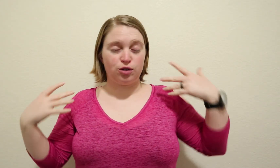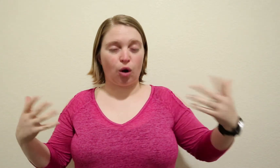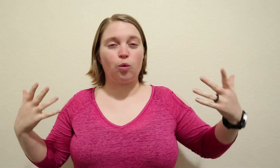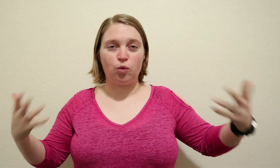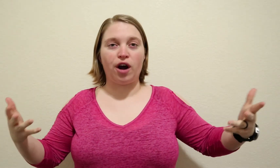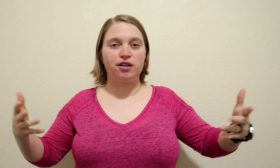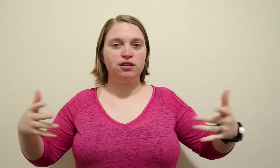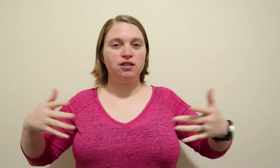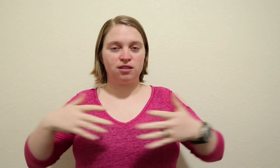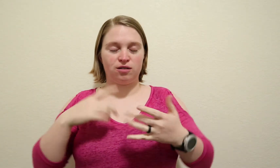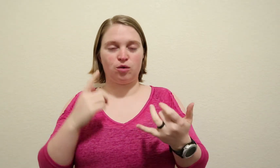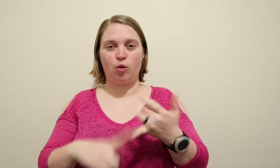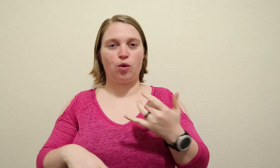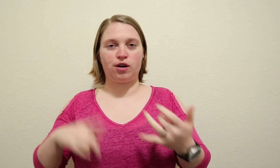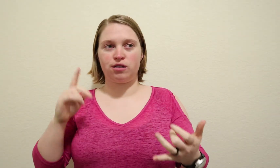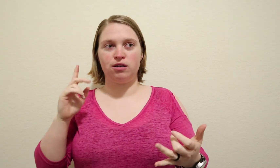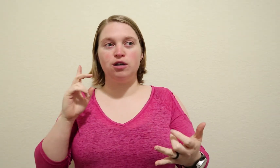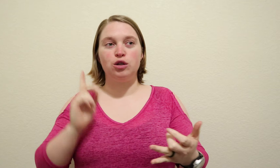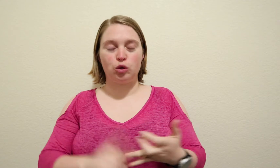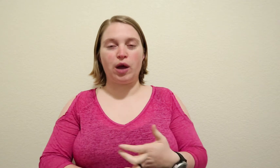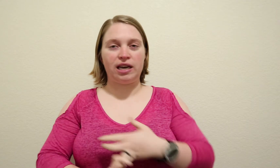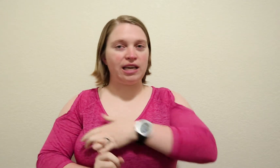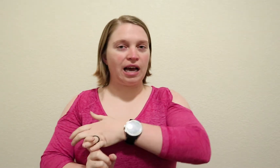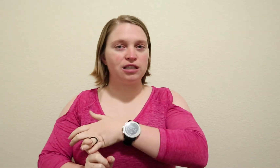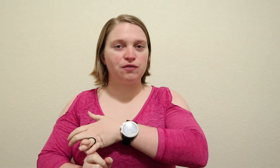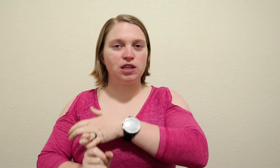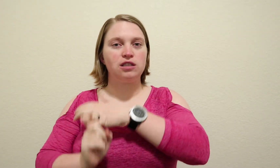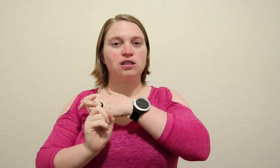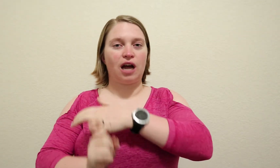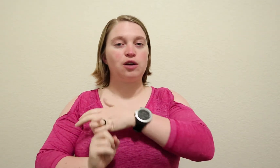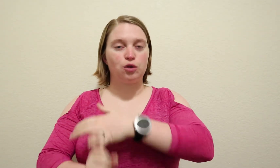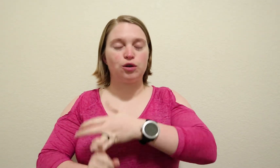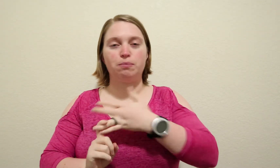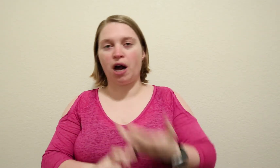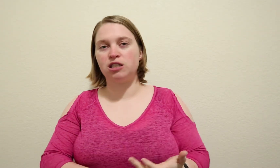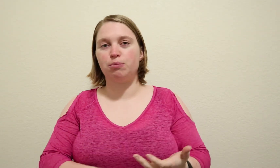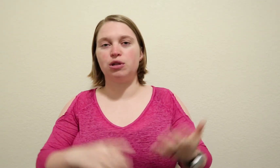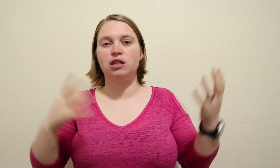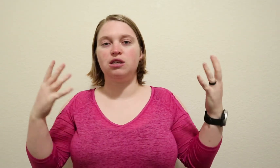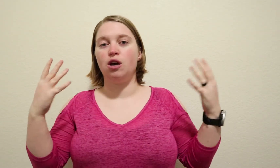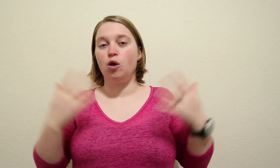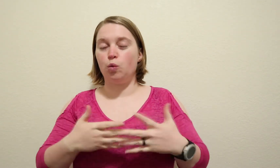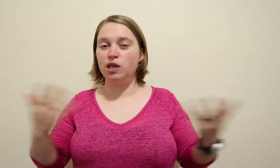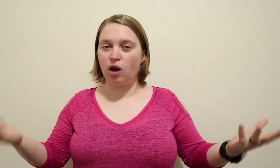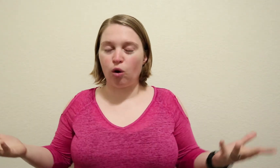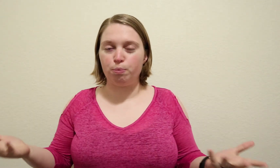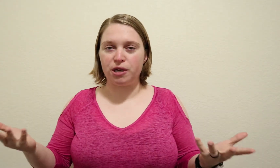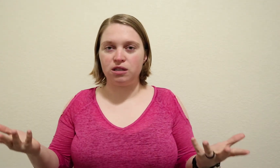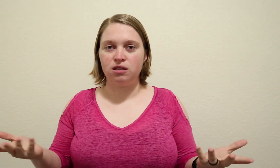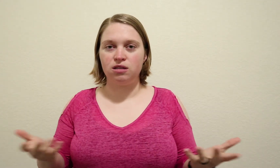don't run or do any activities that could possibly re-open